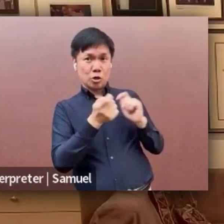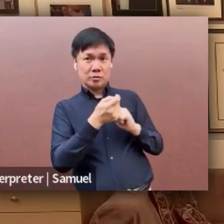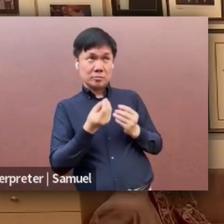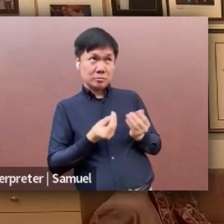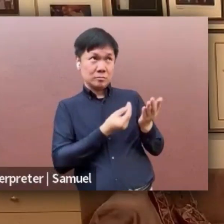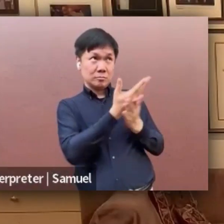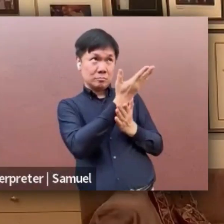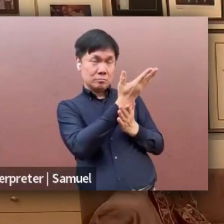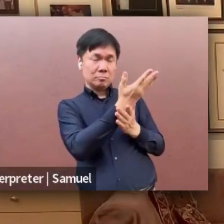something about them.